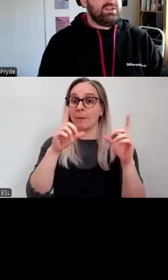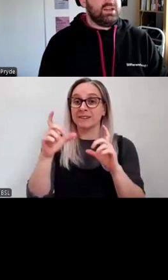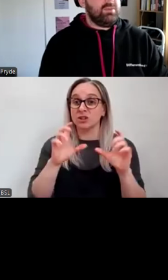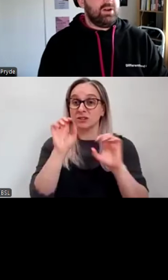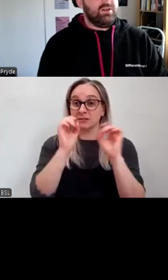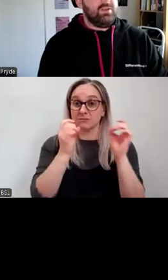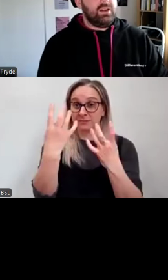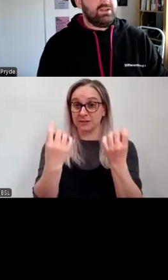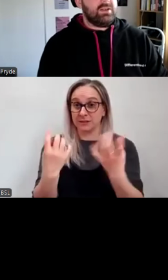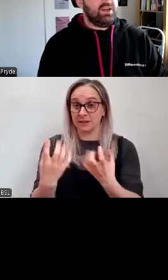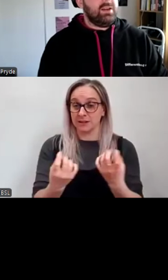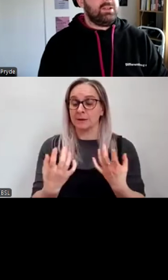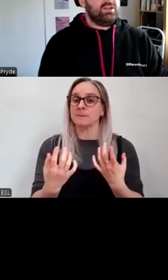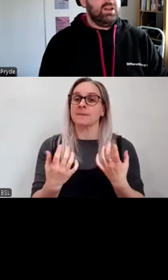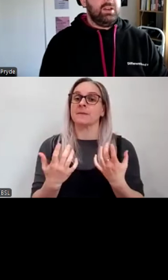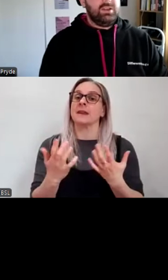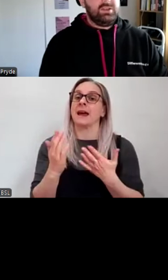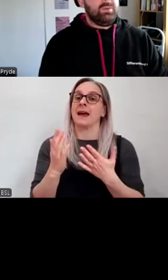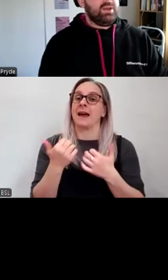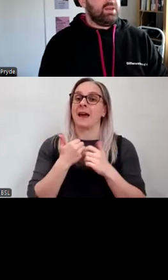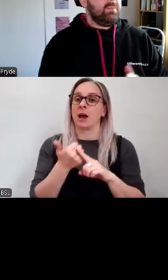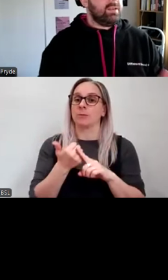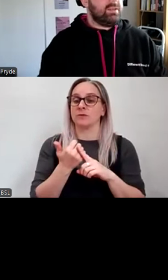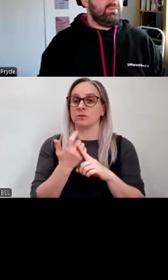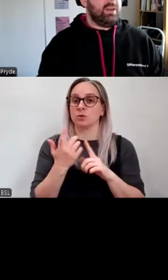because these help call out areas on a page to people that might miss them